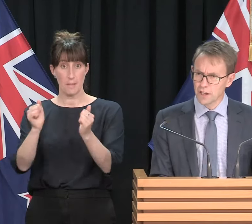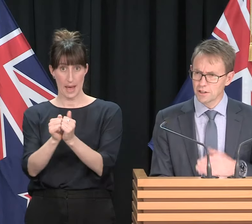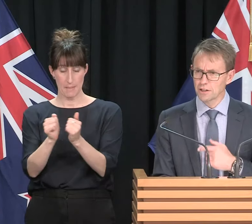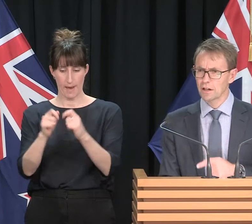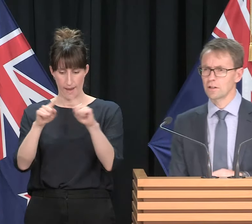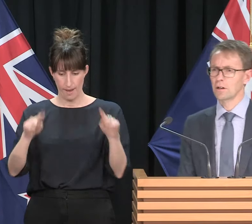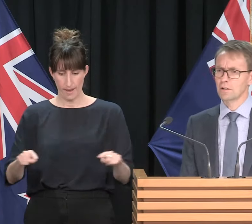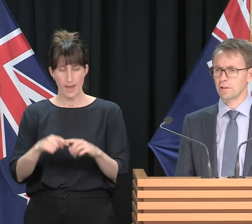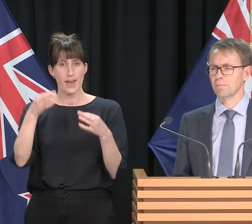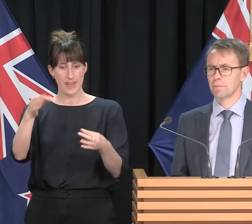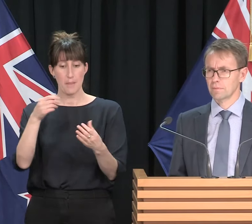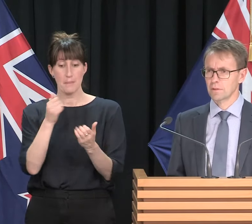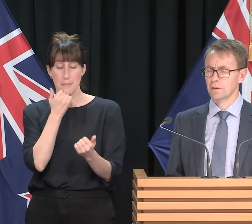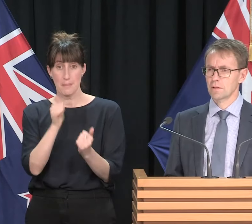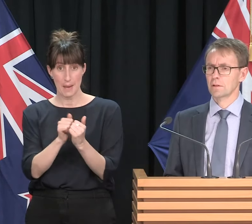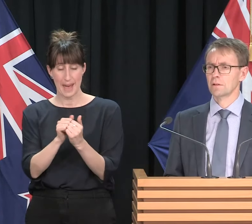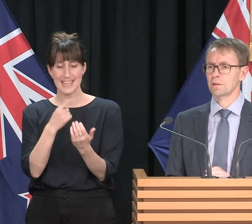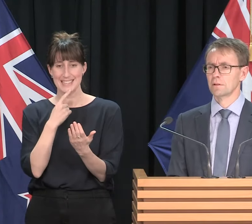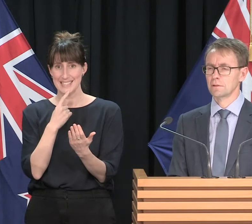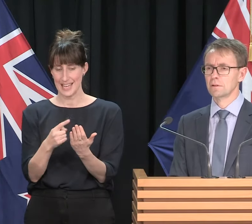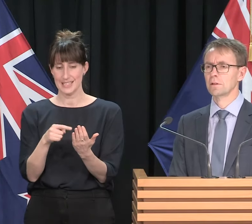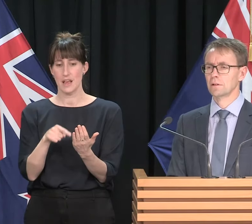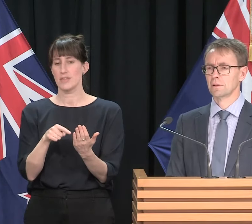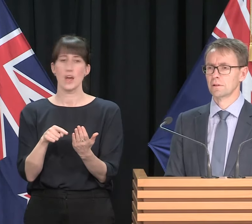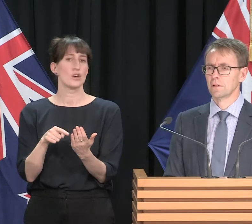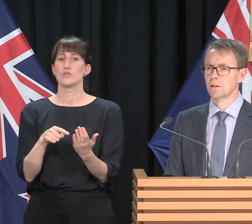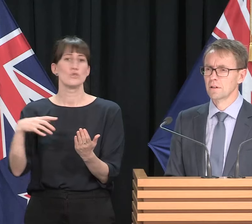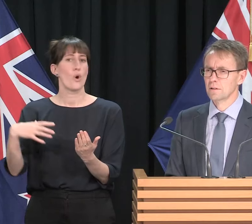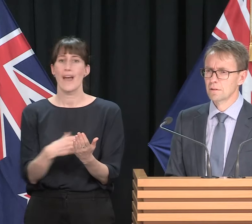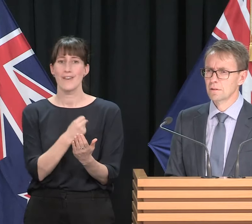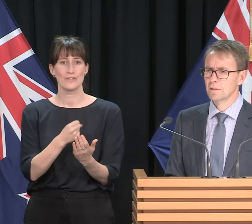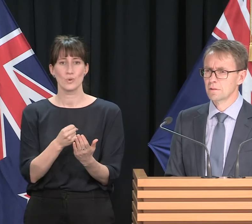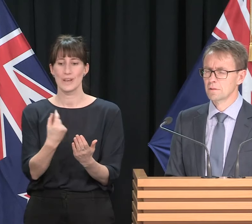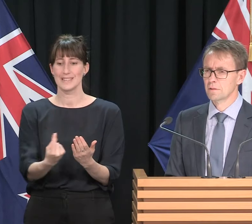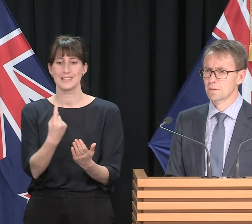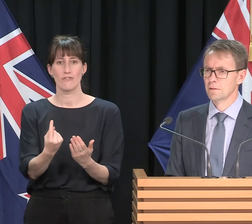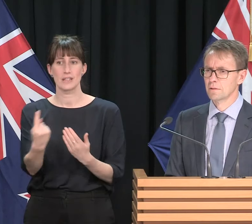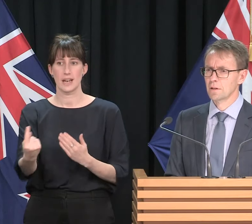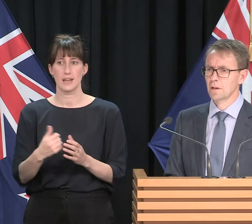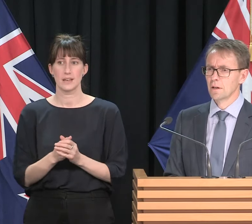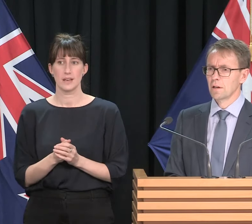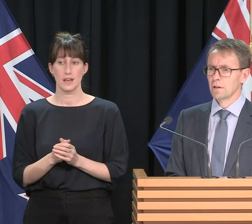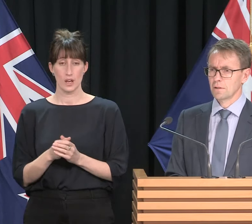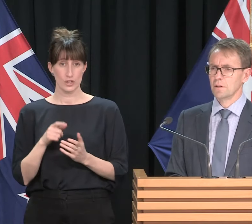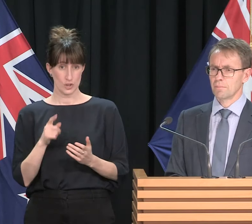there, symptomatic or acement McIc. So -- or asymptomatic. Please do make use of the